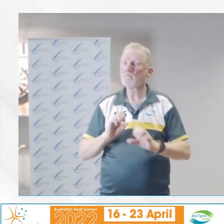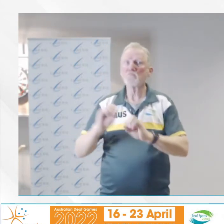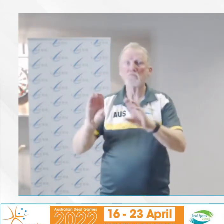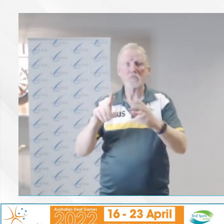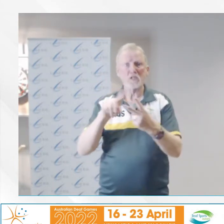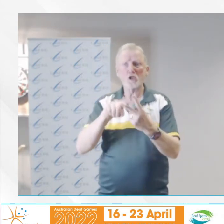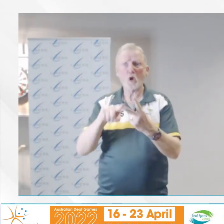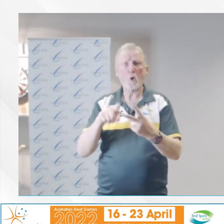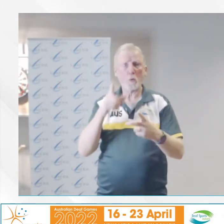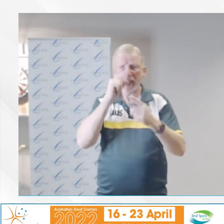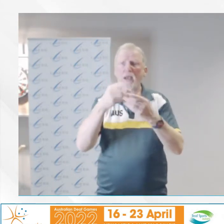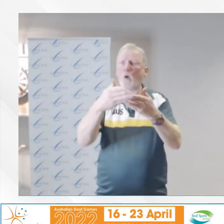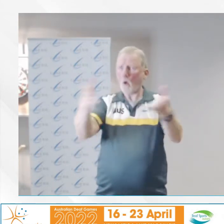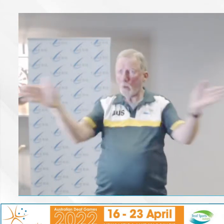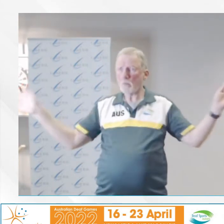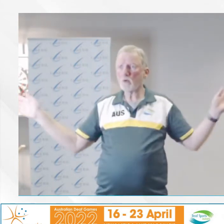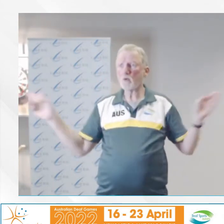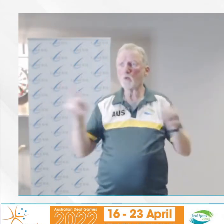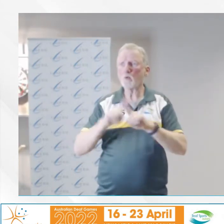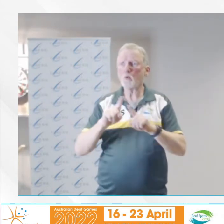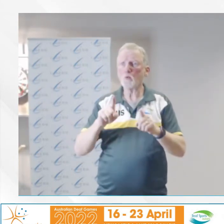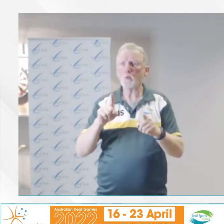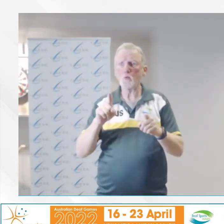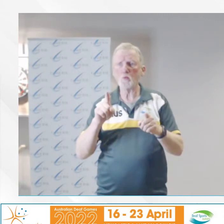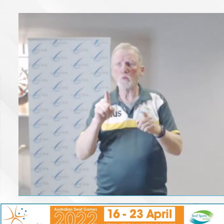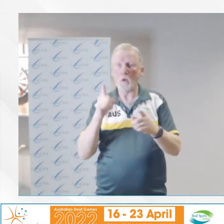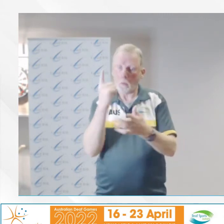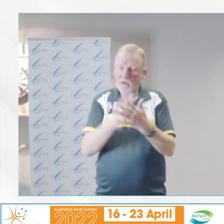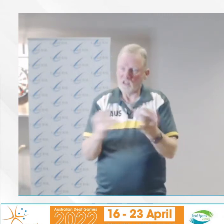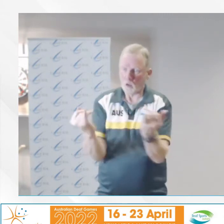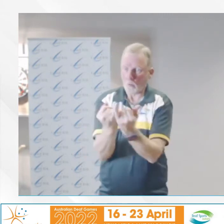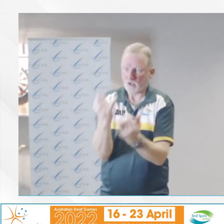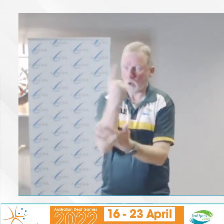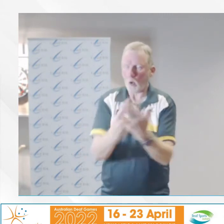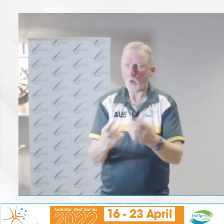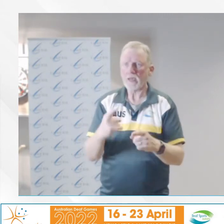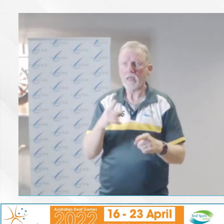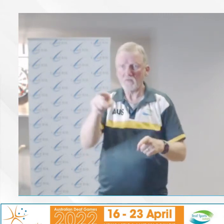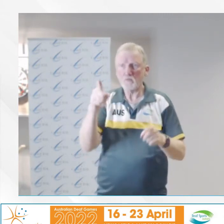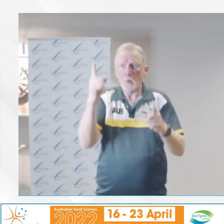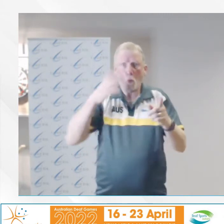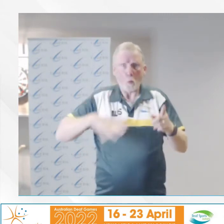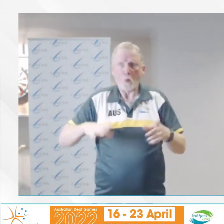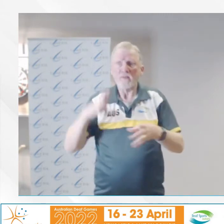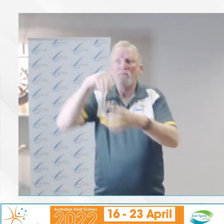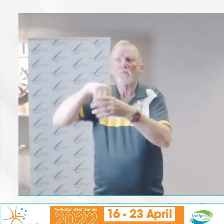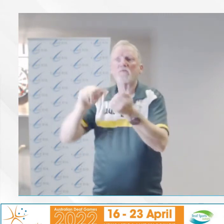social so that's open to anybody anybody that wants to have a go you don't have to be